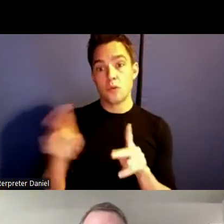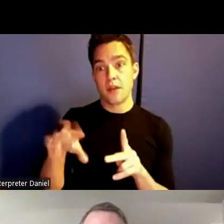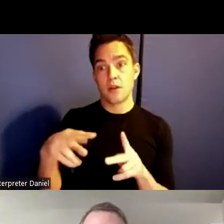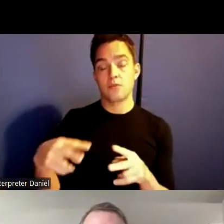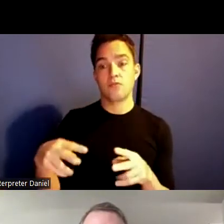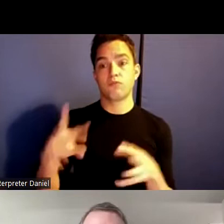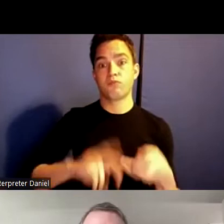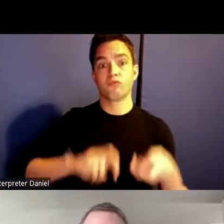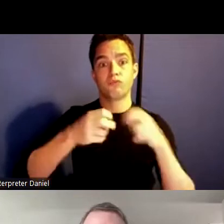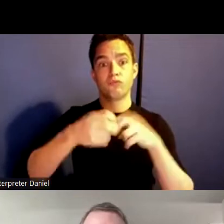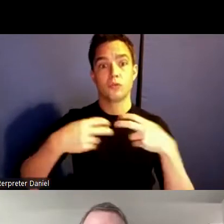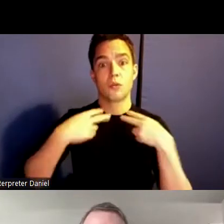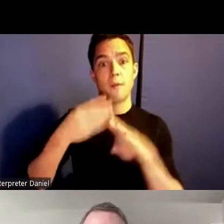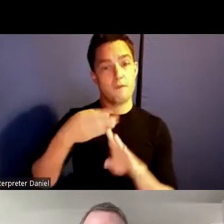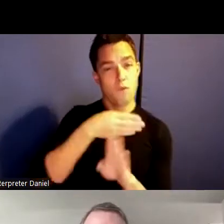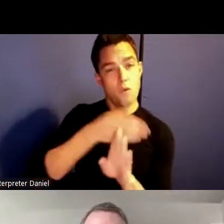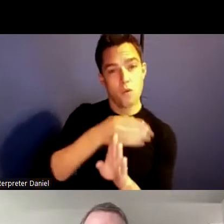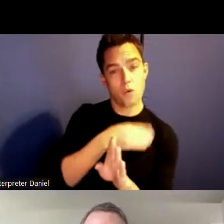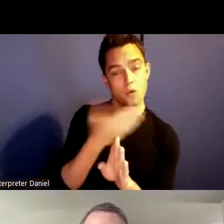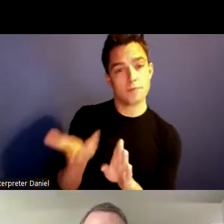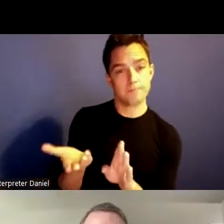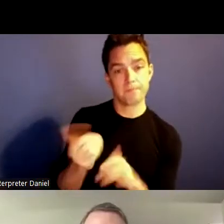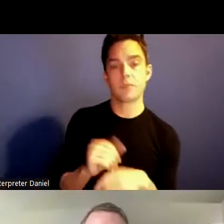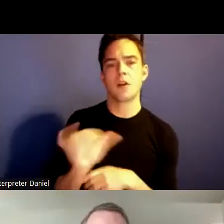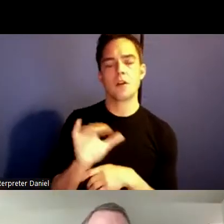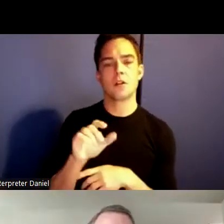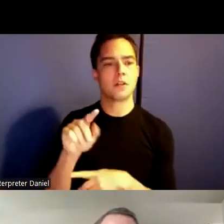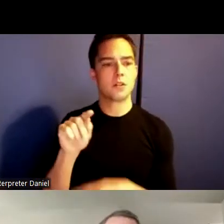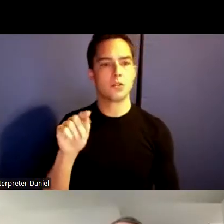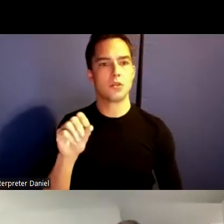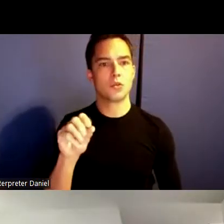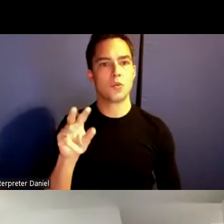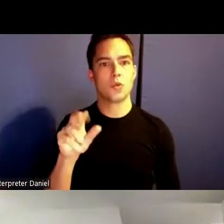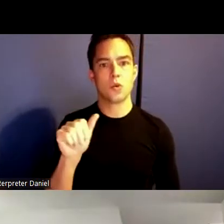crisis? And Twara, I'd like to invite you to start off.